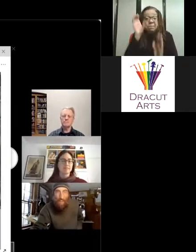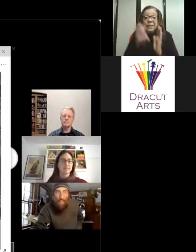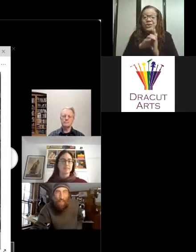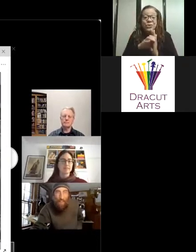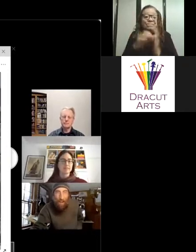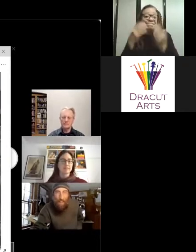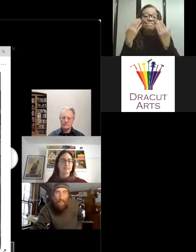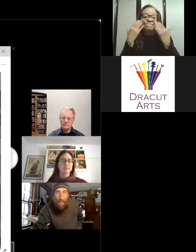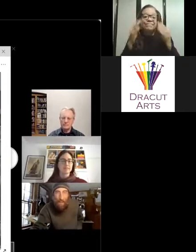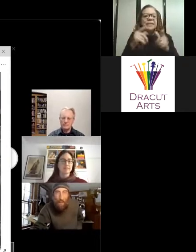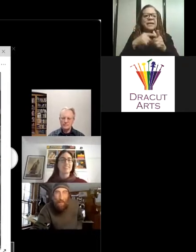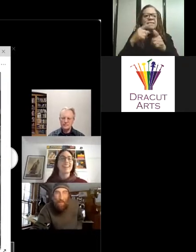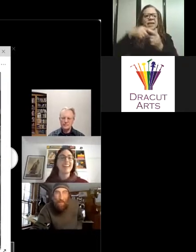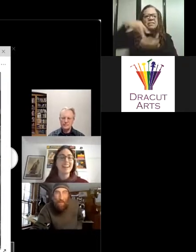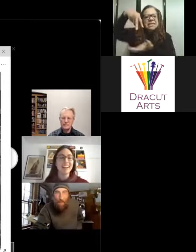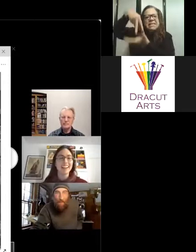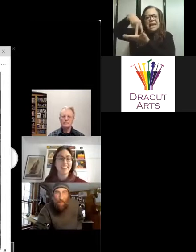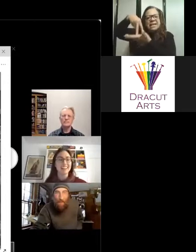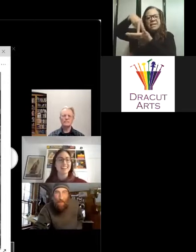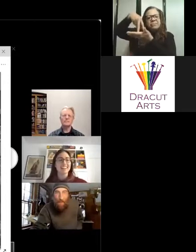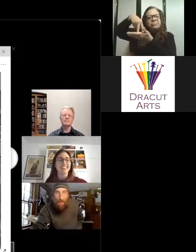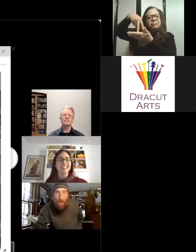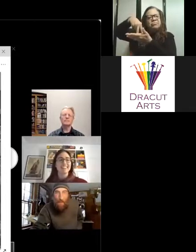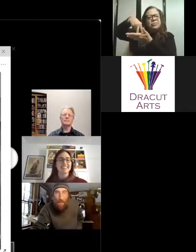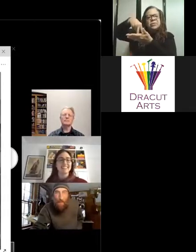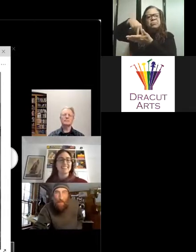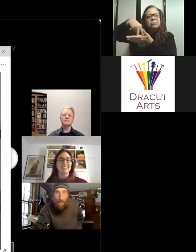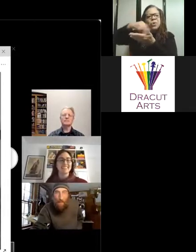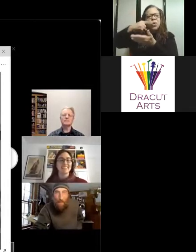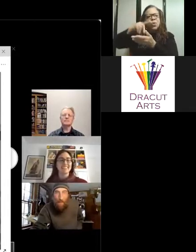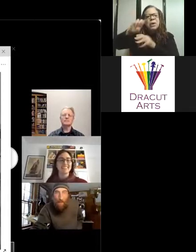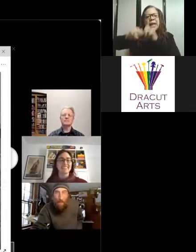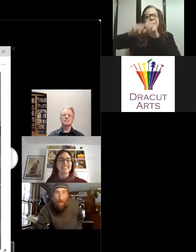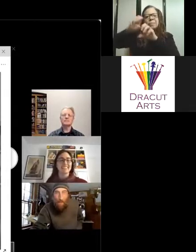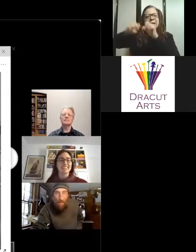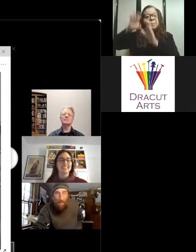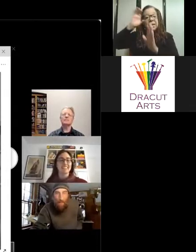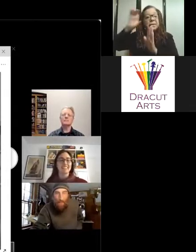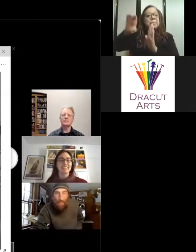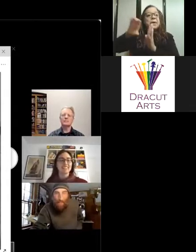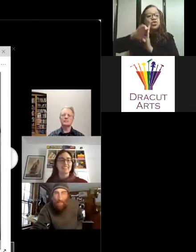And then there are guys standing up on the roof there, who have climbed up there to be in the picture of this bigger hospital building.